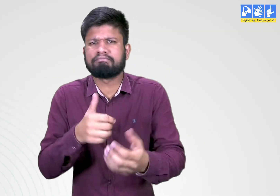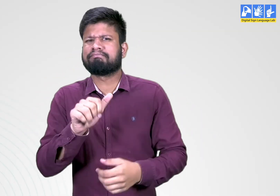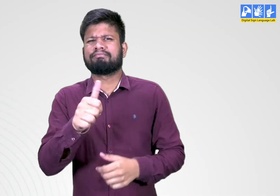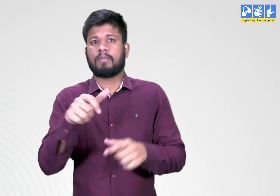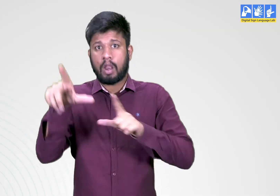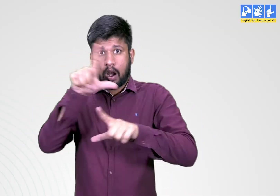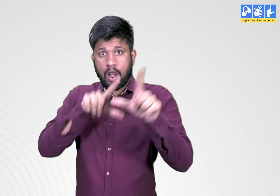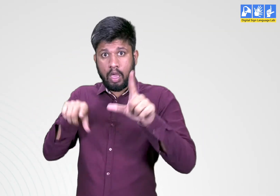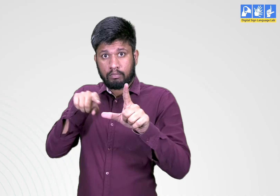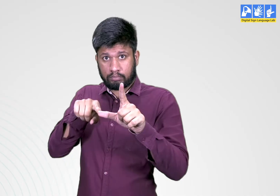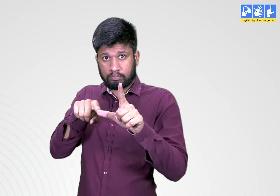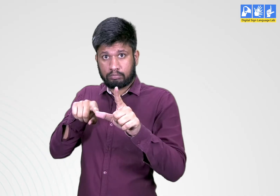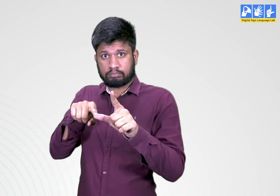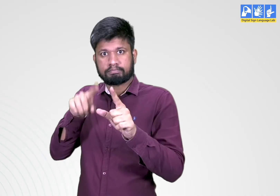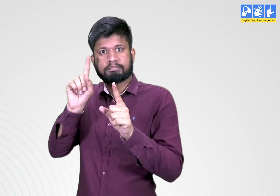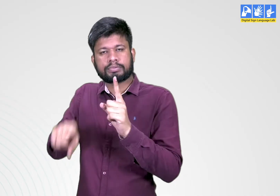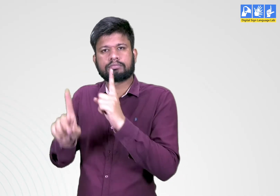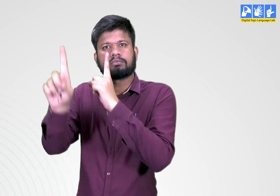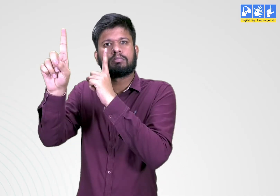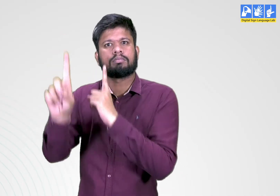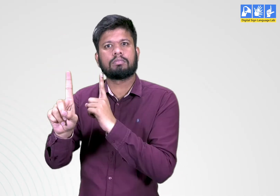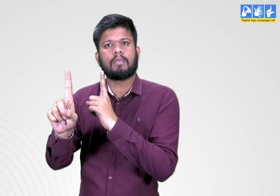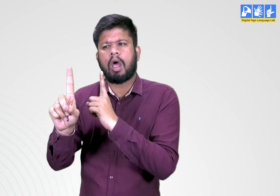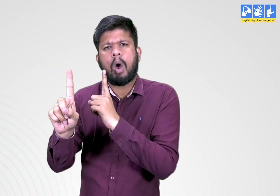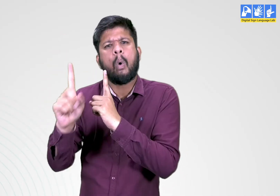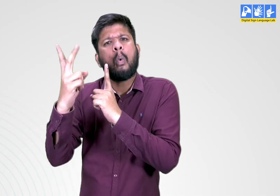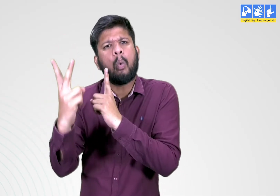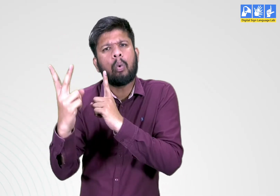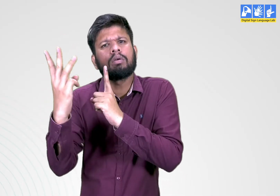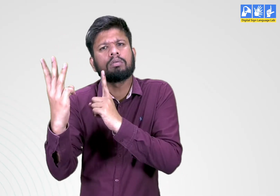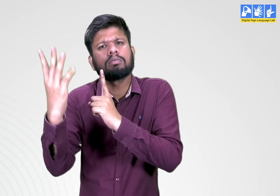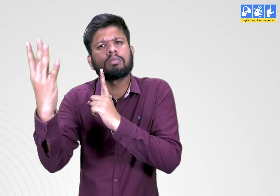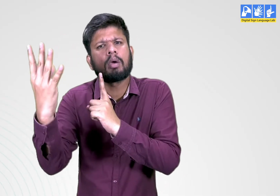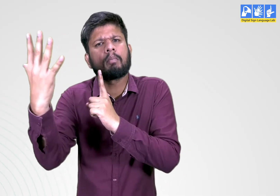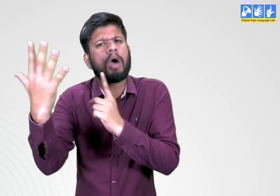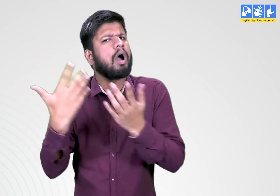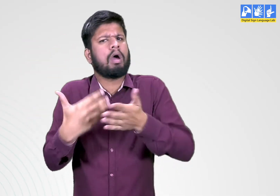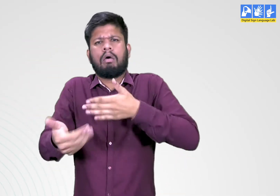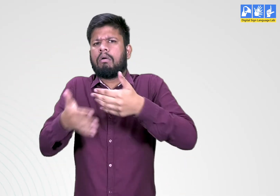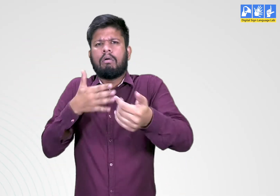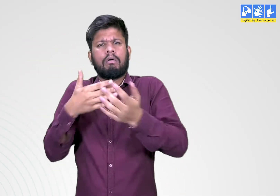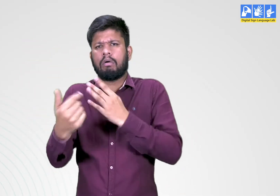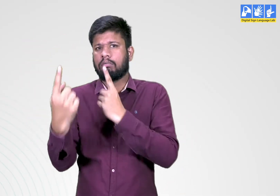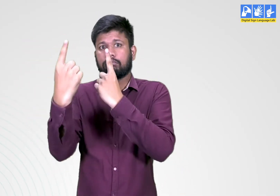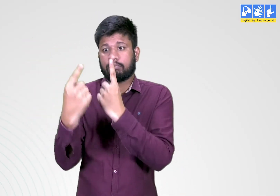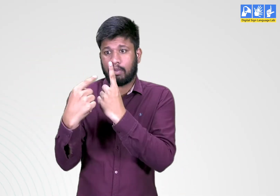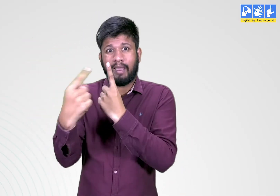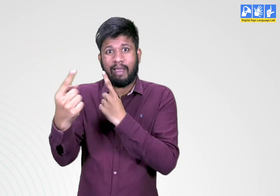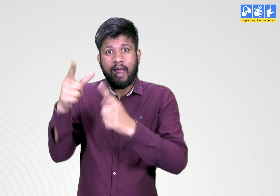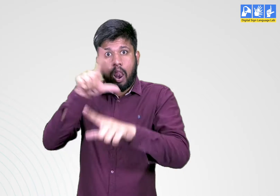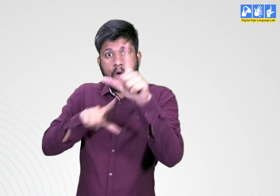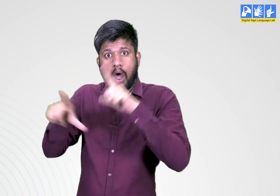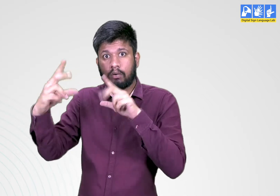Therefore, being in contact with other entities, there is always some form of communication.